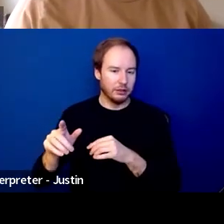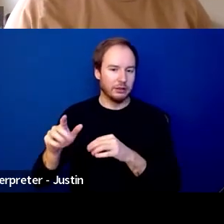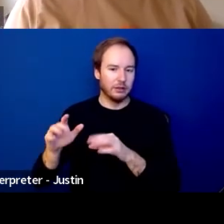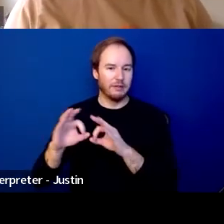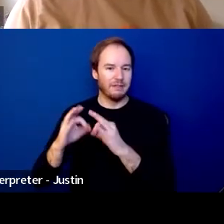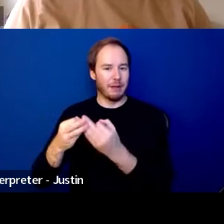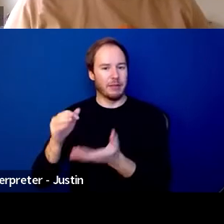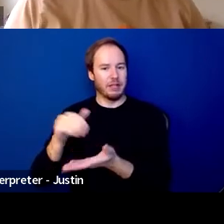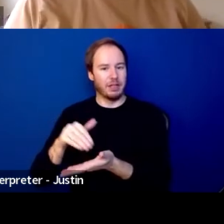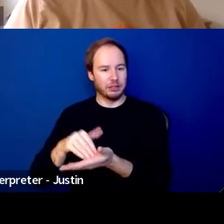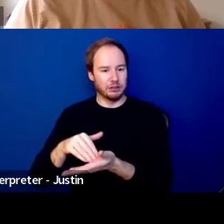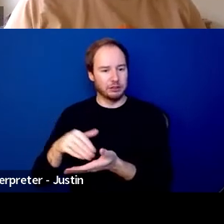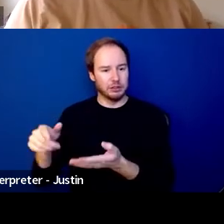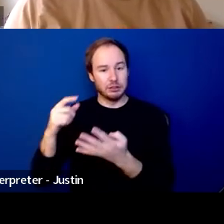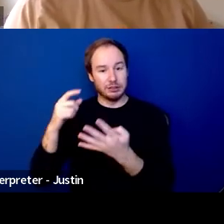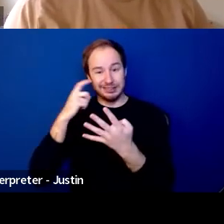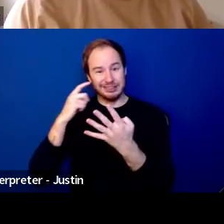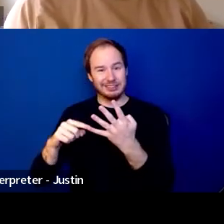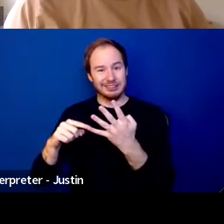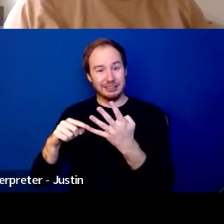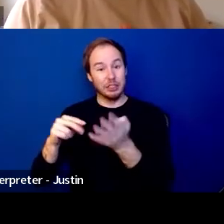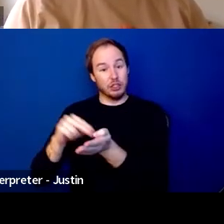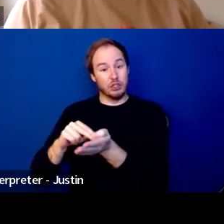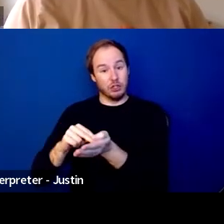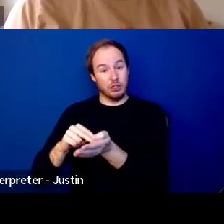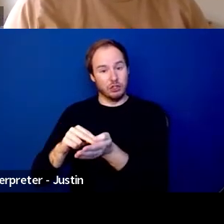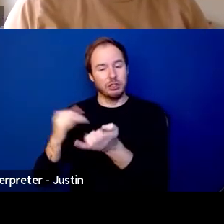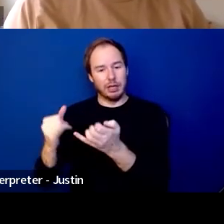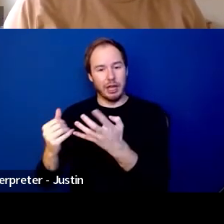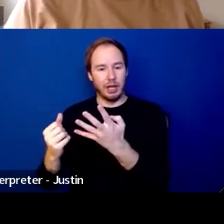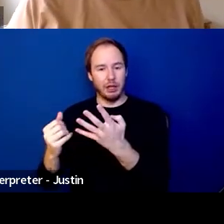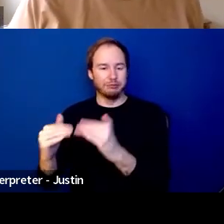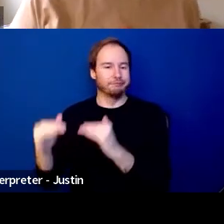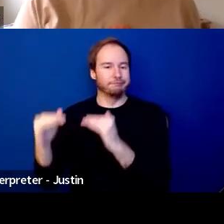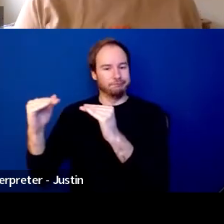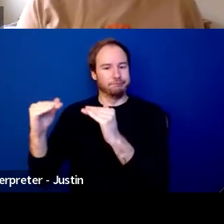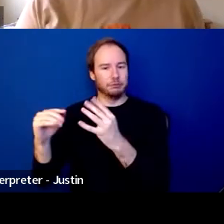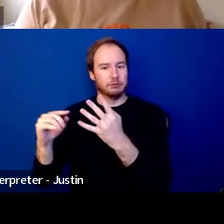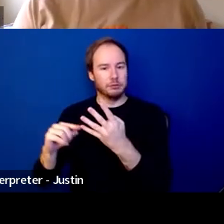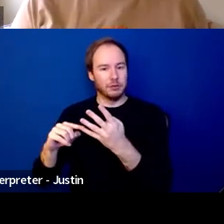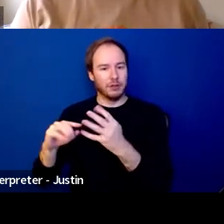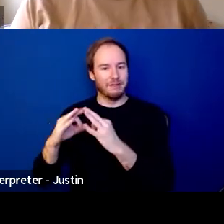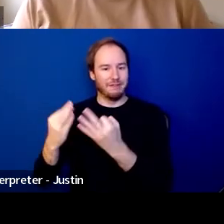So she was working on our team as a nurse navigator and now she's working on our team as a family nurse practitioner.